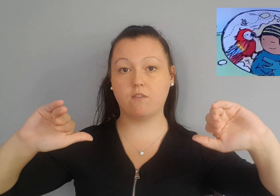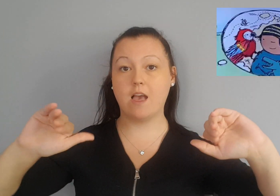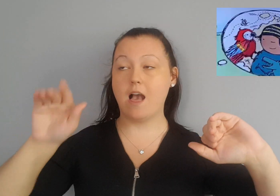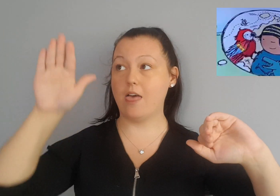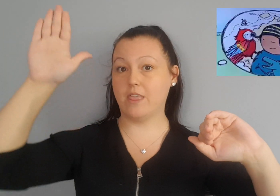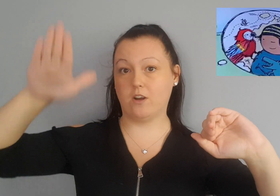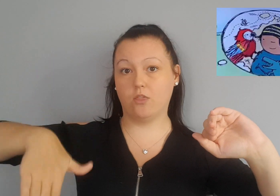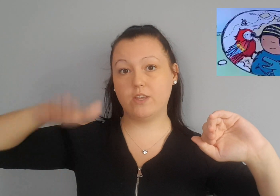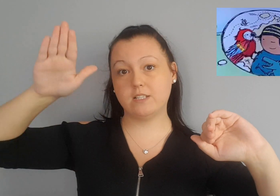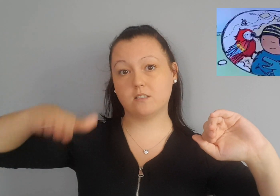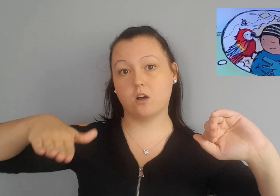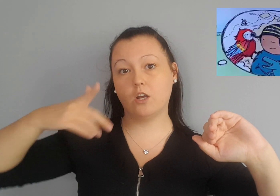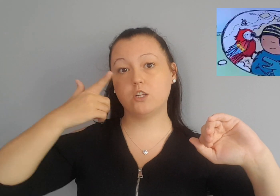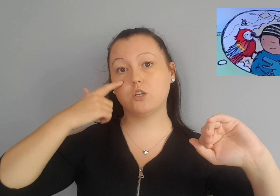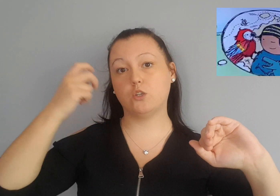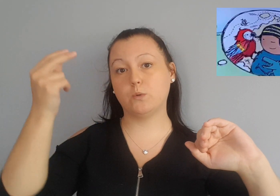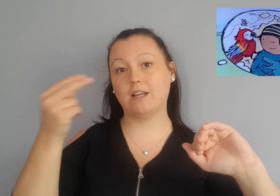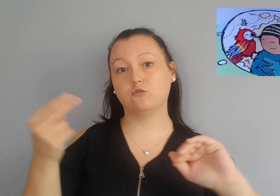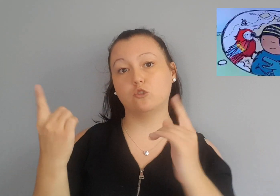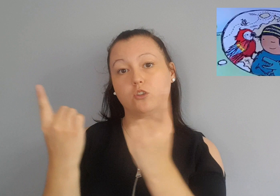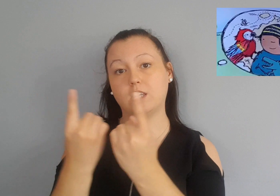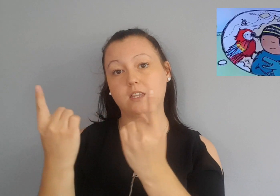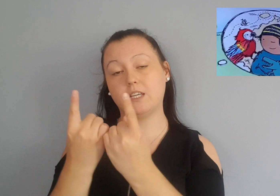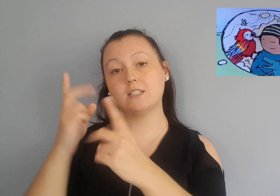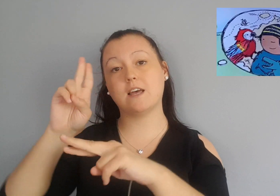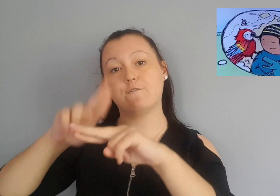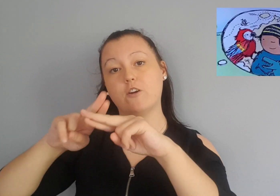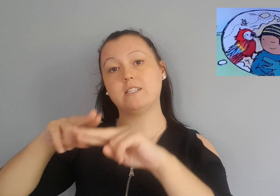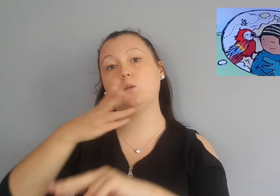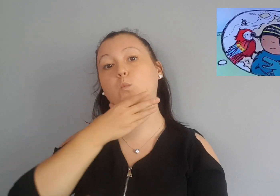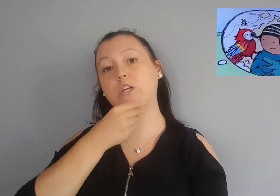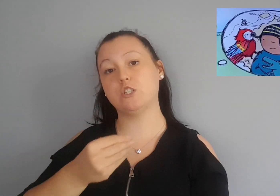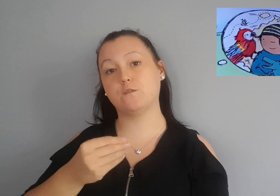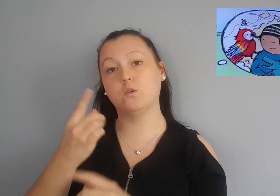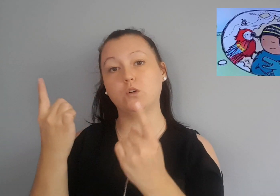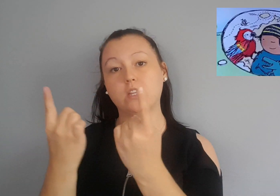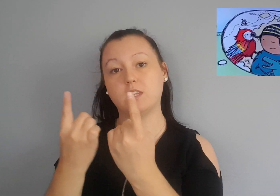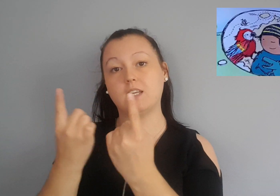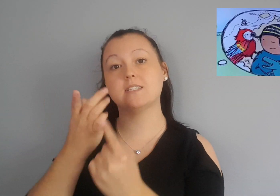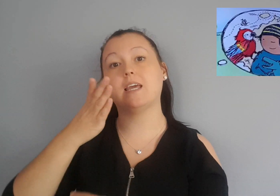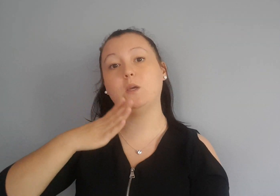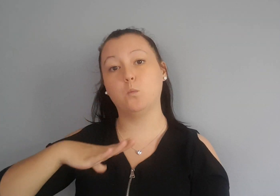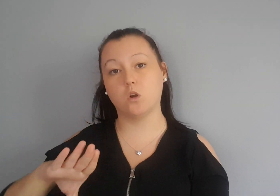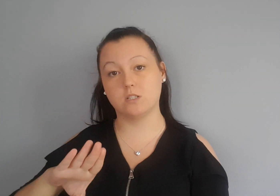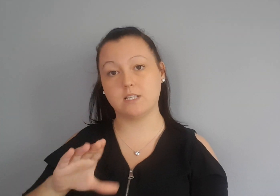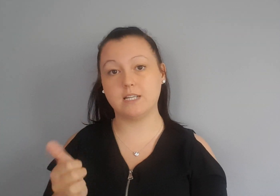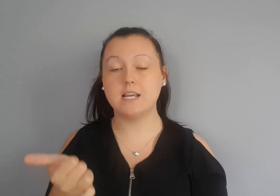And then on this side you can draw the things that Freddie wished for. The things that he wanted.